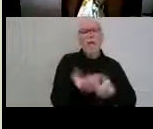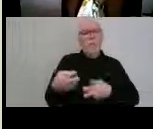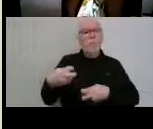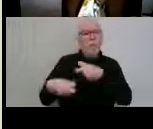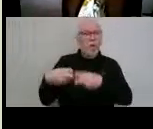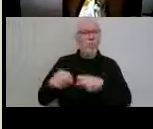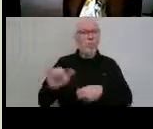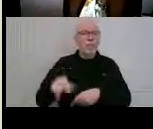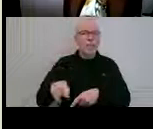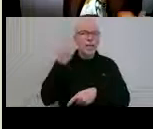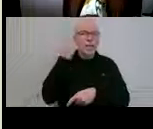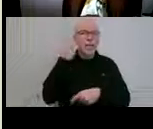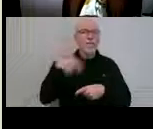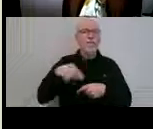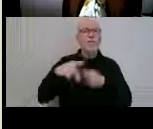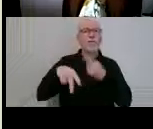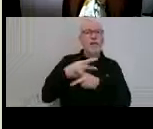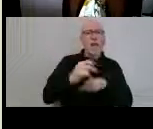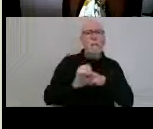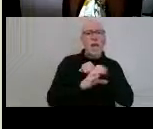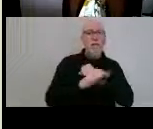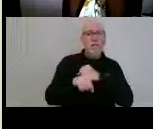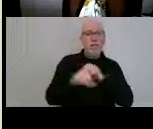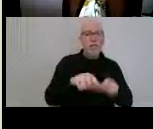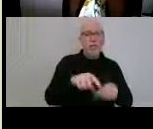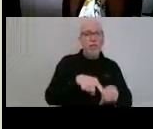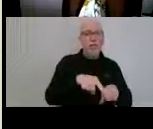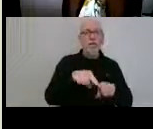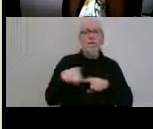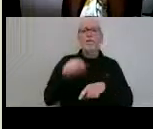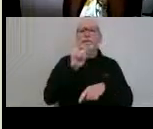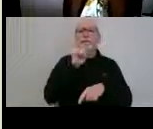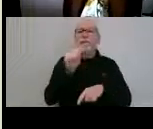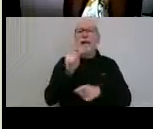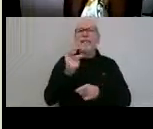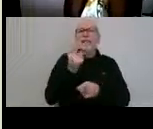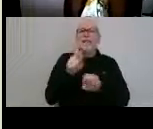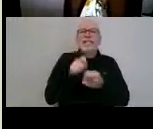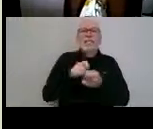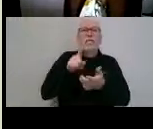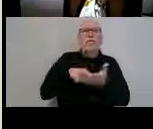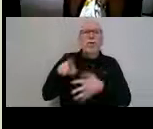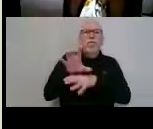if the type of advertising you're doing is not quite what they're used to or how they've been trained.